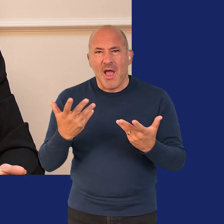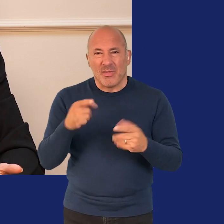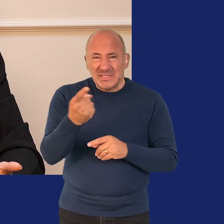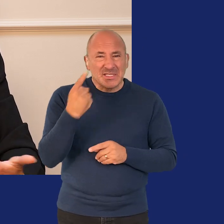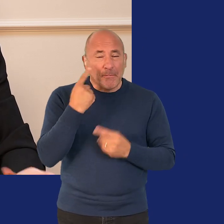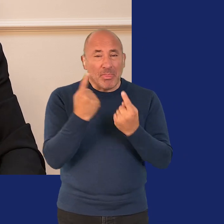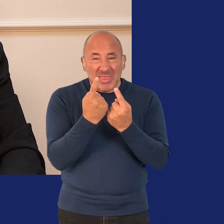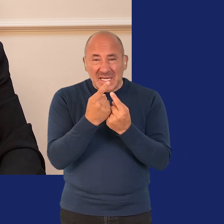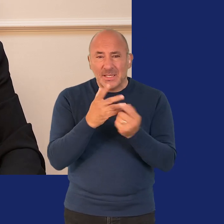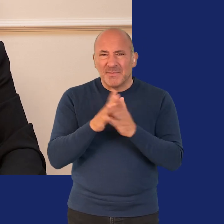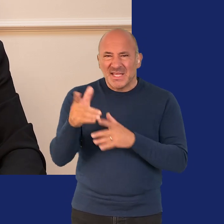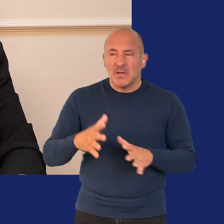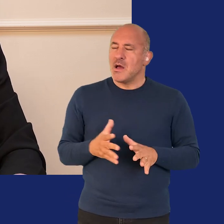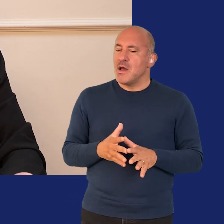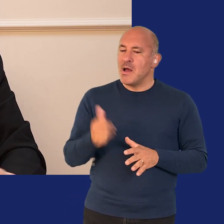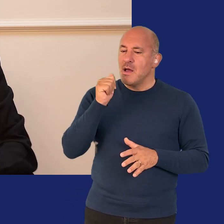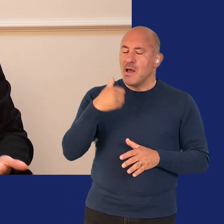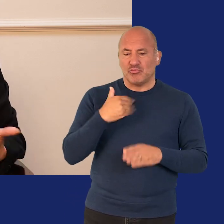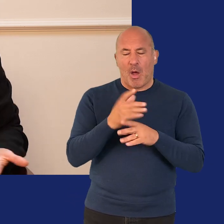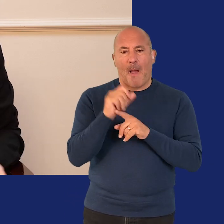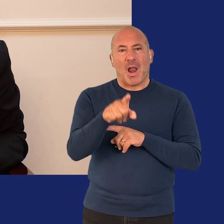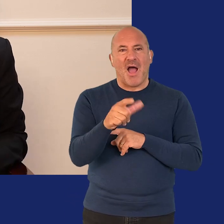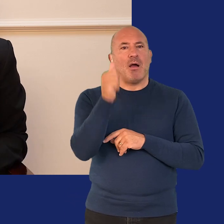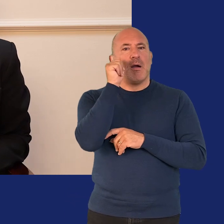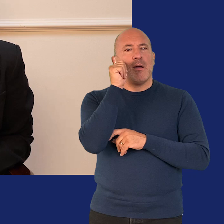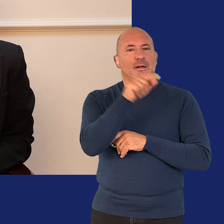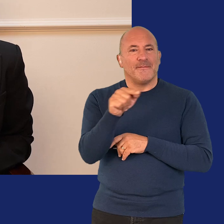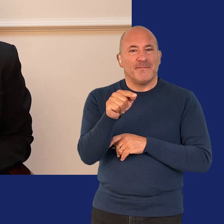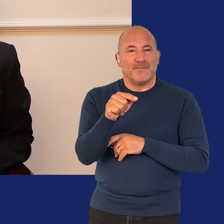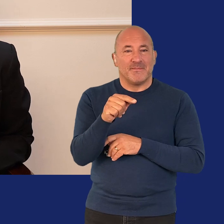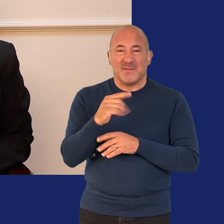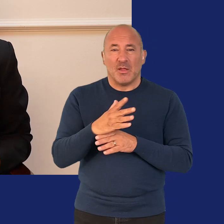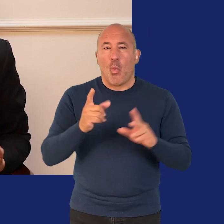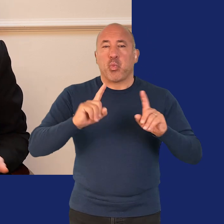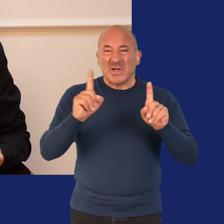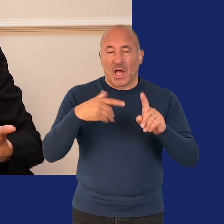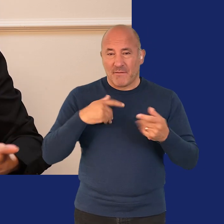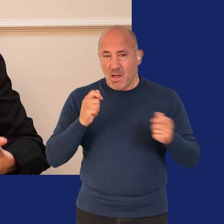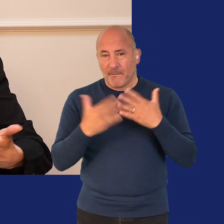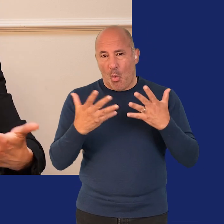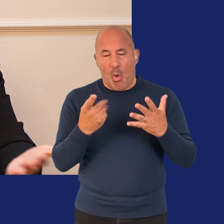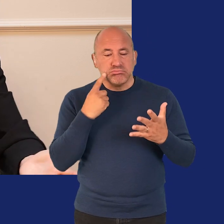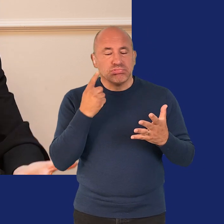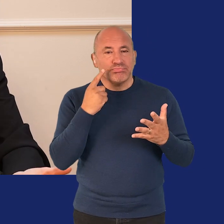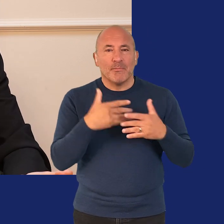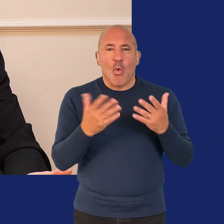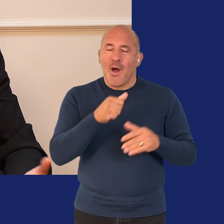when they're applying for a job. Actually, anything we can do to make it simpler, easier, more welcoming.